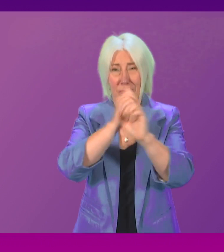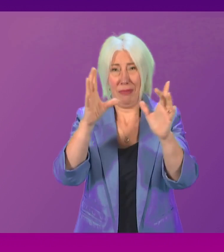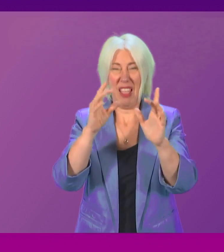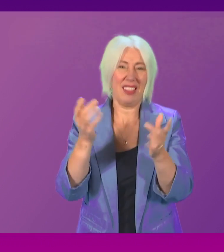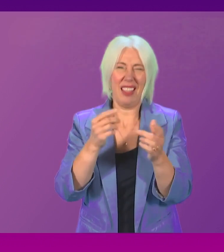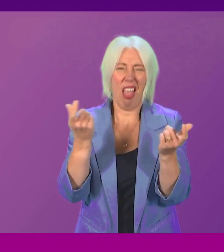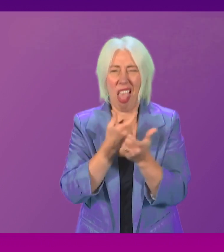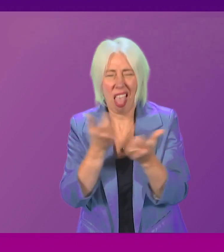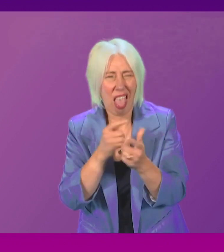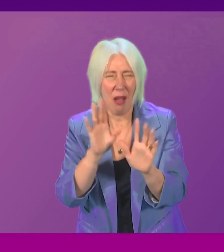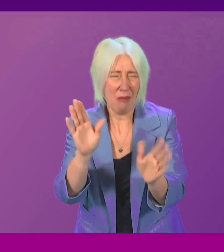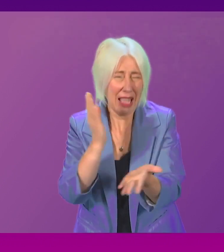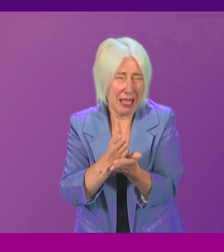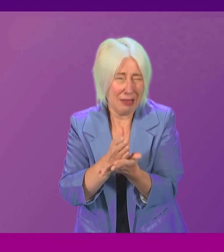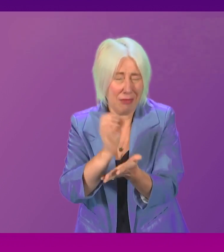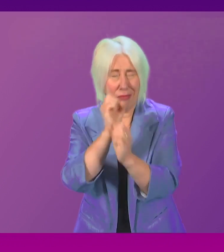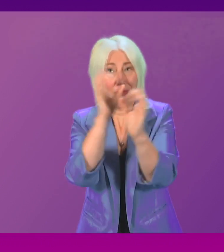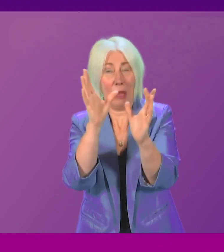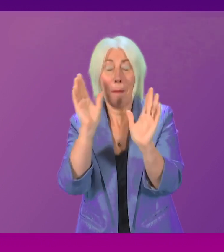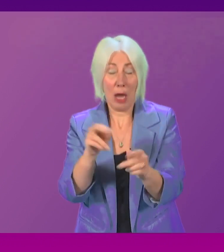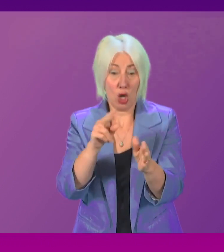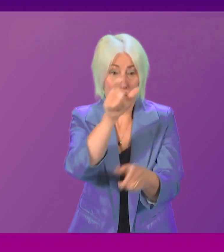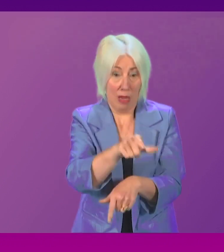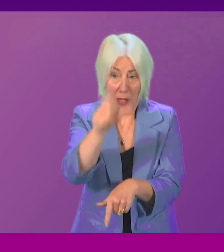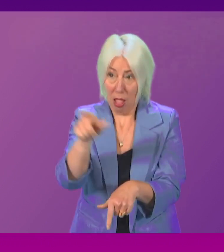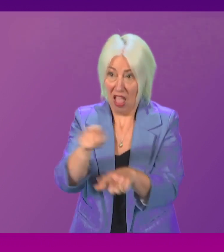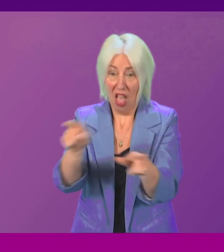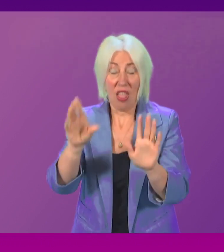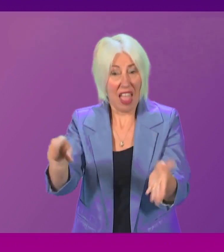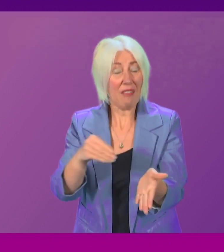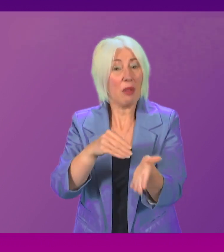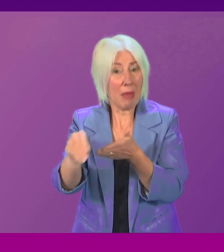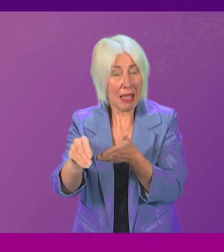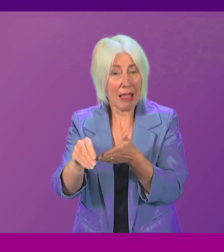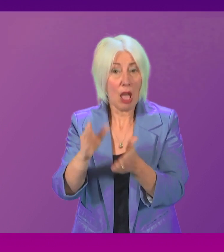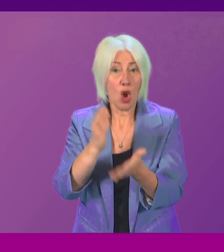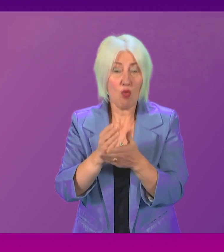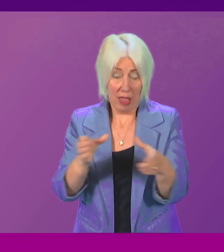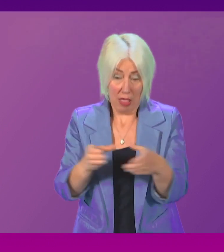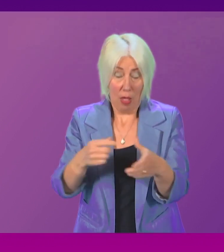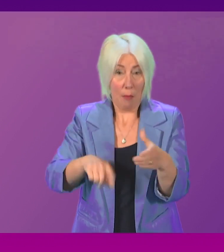Reality tho is that ordinary people are paying the price. The interests of the ... party should concern no-one right now.